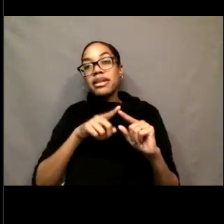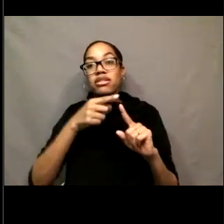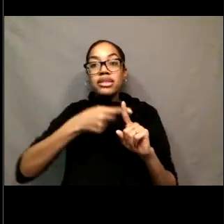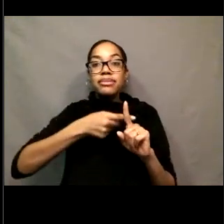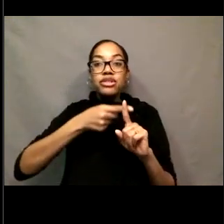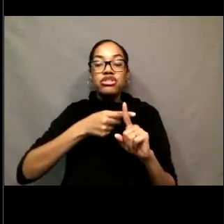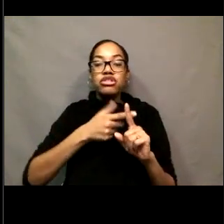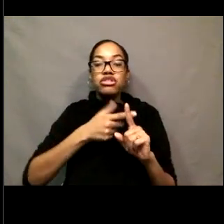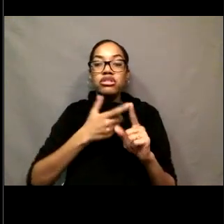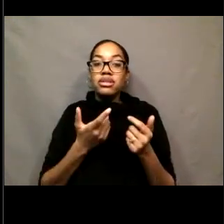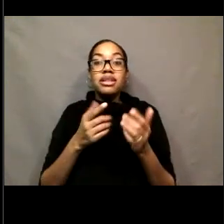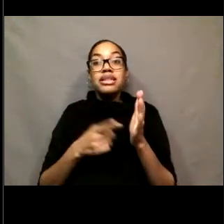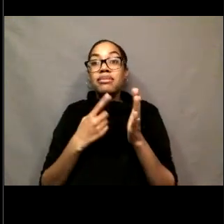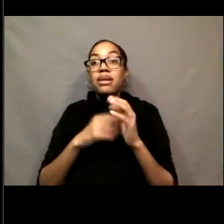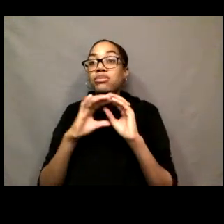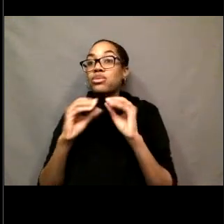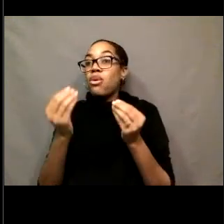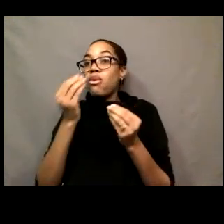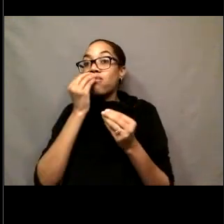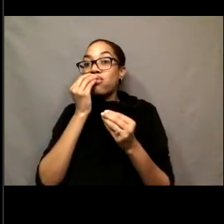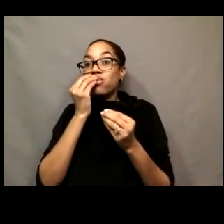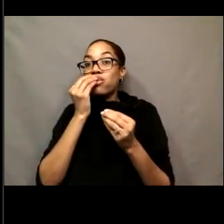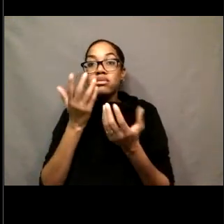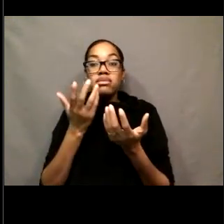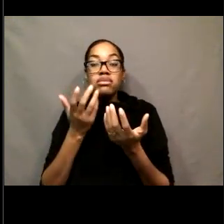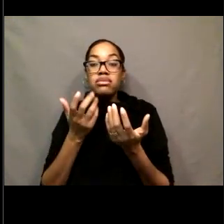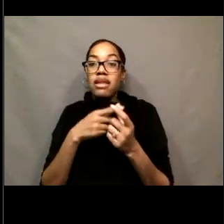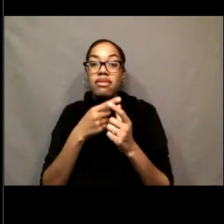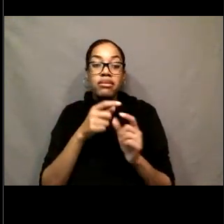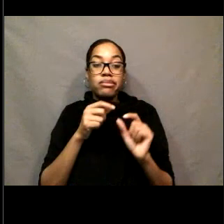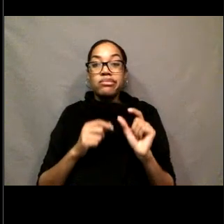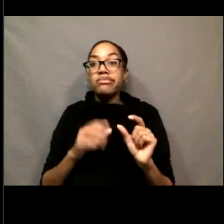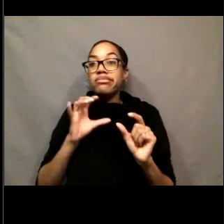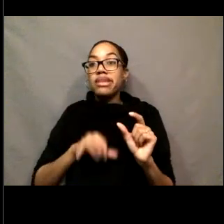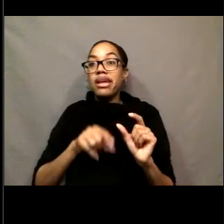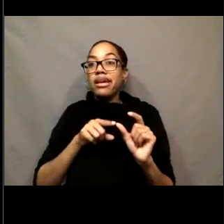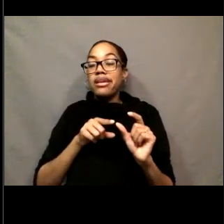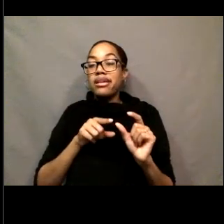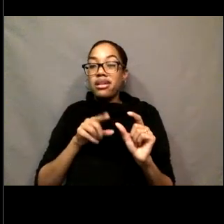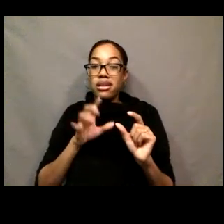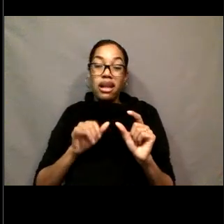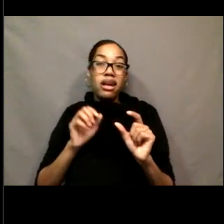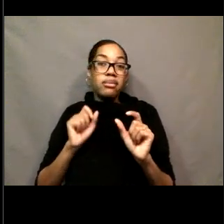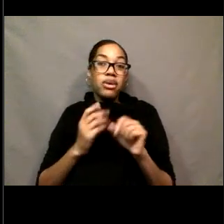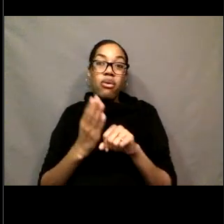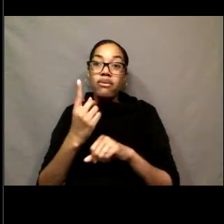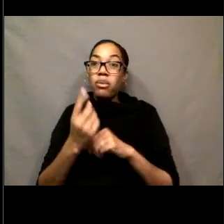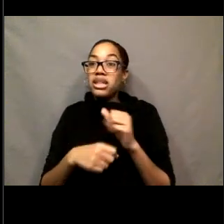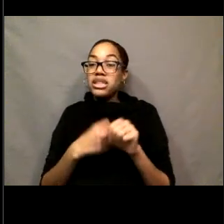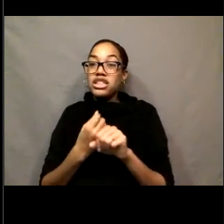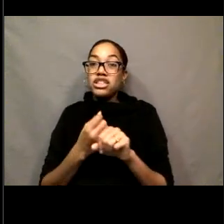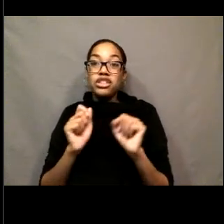where there's not very much food and not grow at all. And that those periods of time can last more than a year where they're just getting enough food